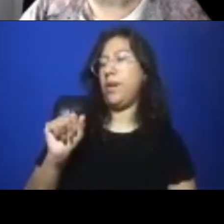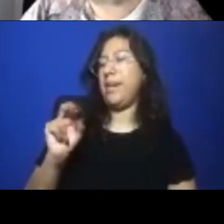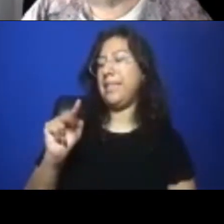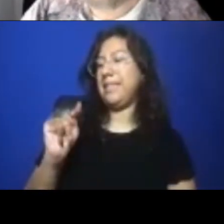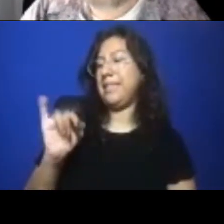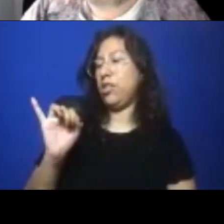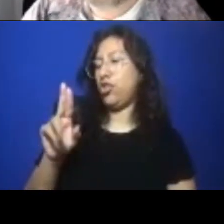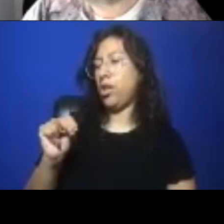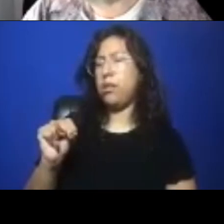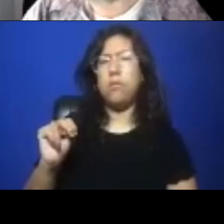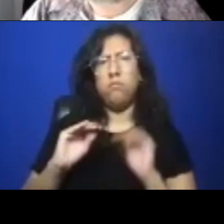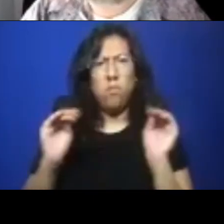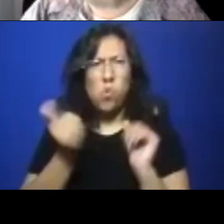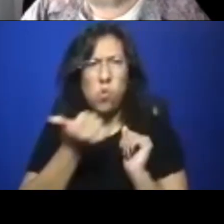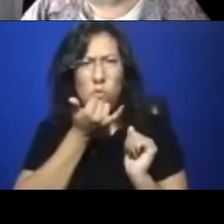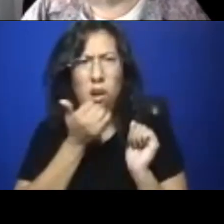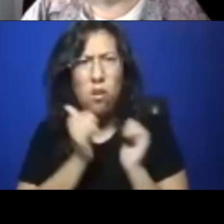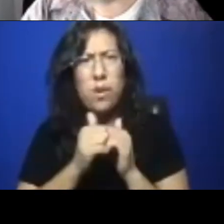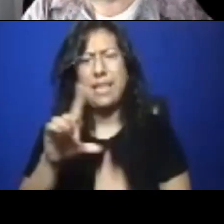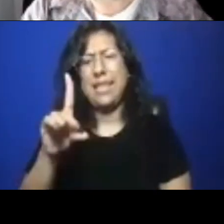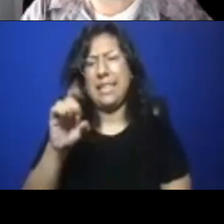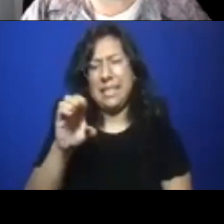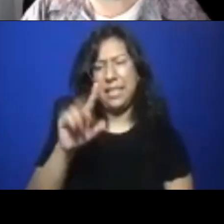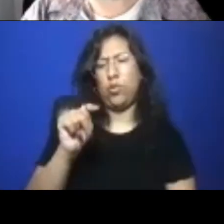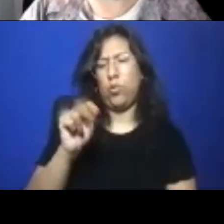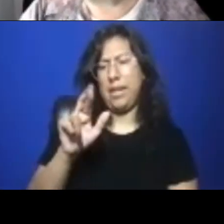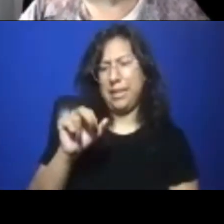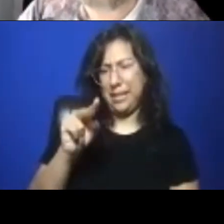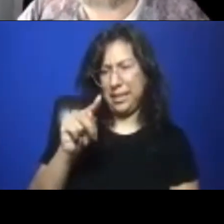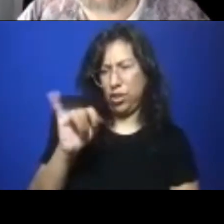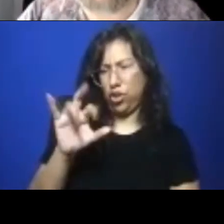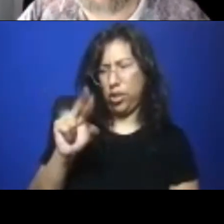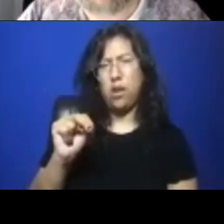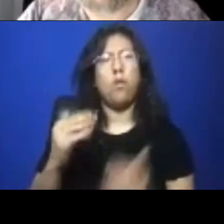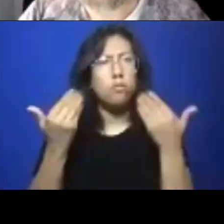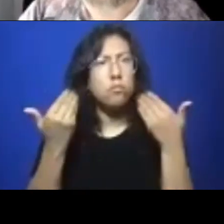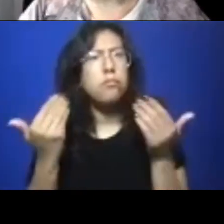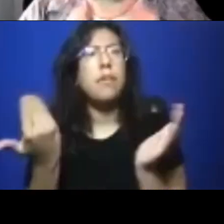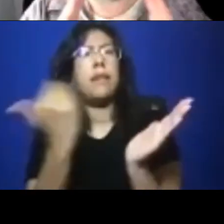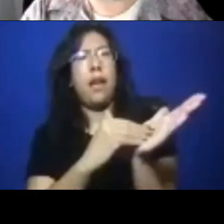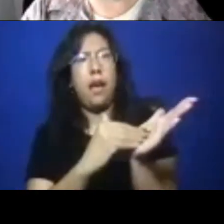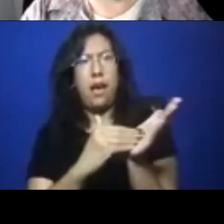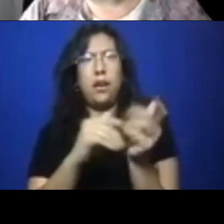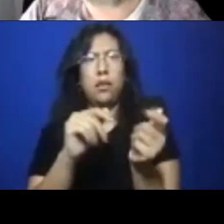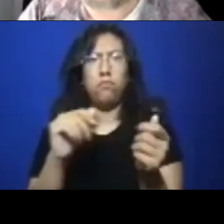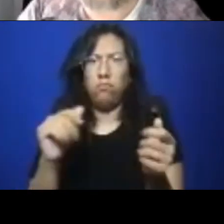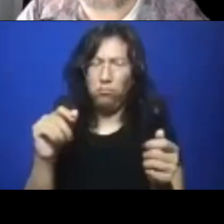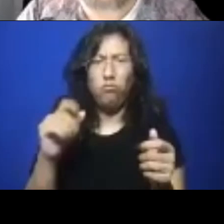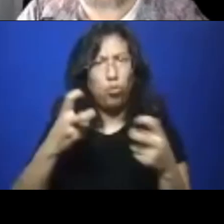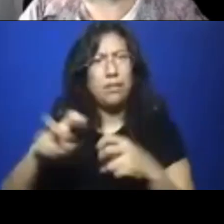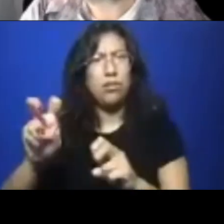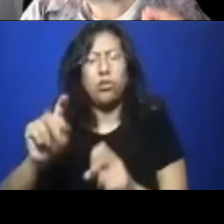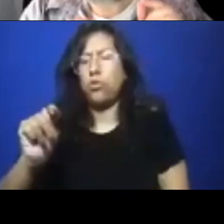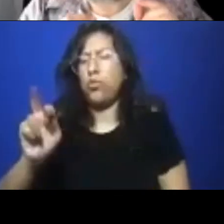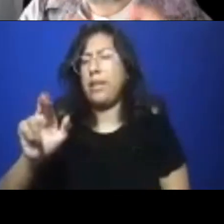with detransition or retransmission. Those things are totally, totally fine. I want to be really, really, really clear about that.